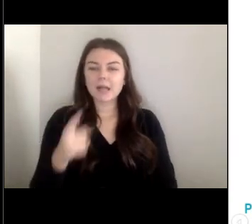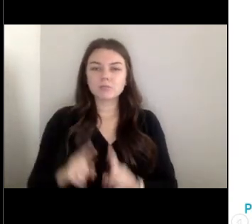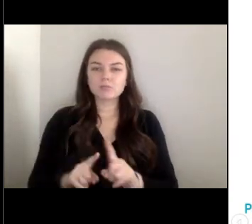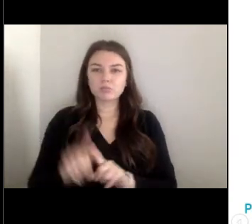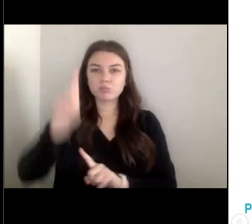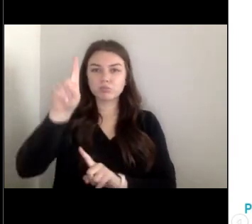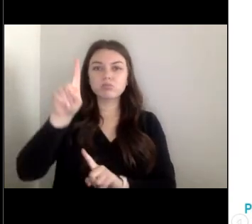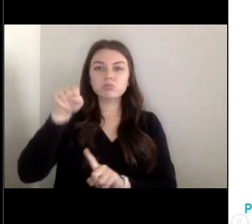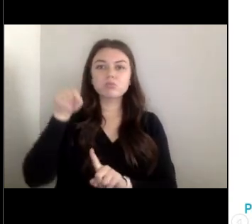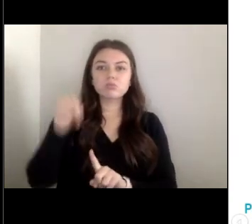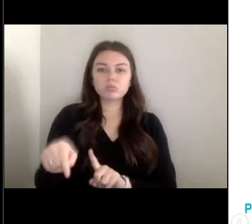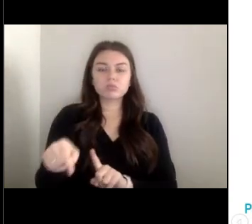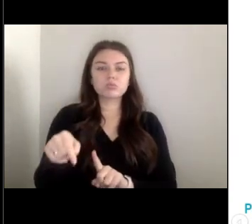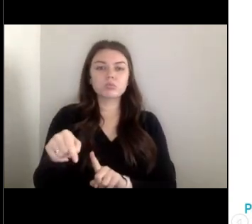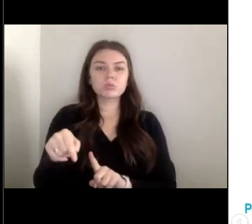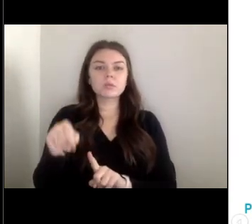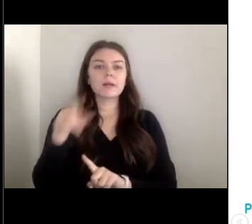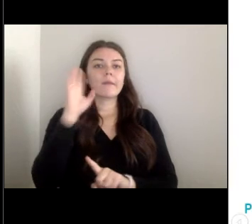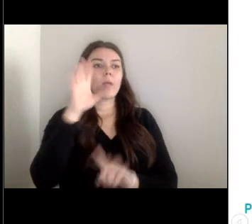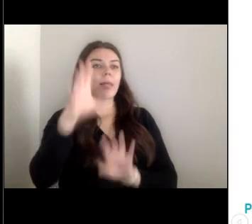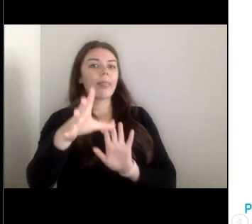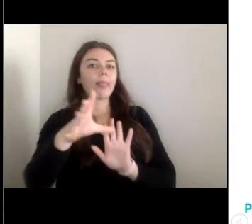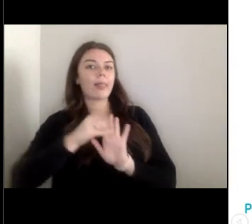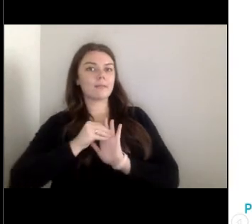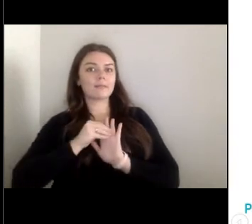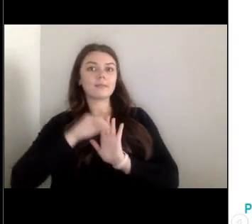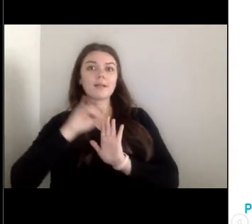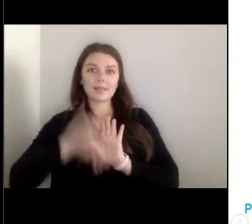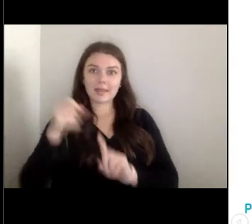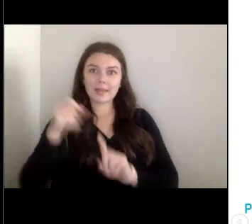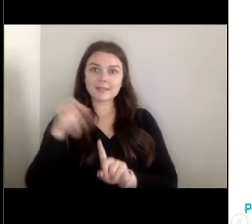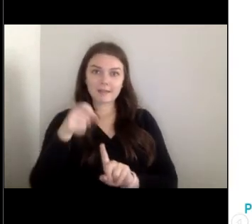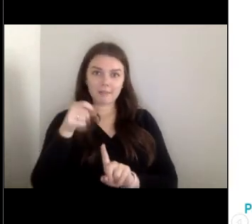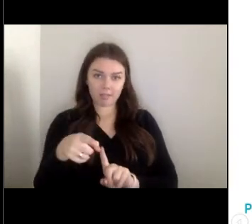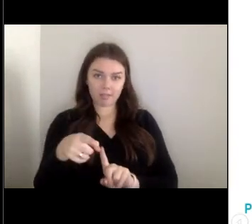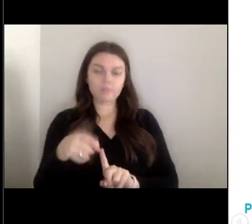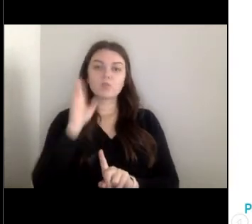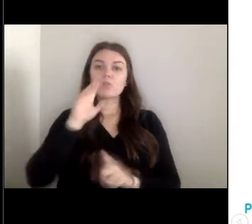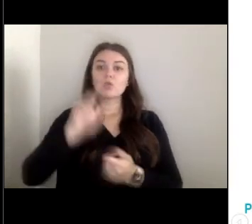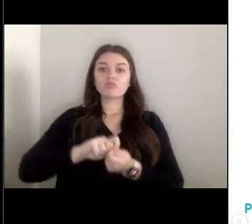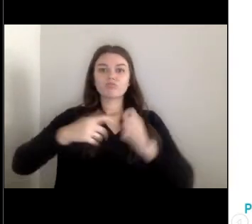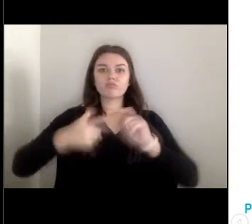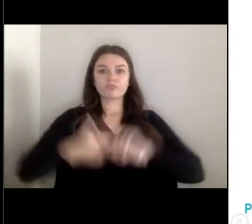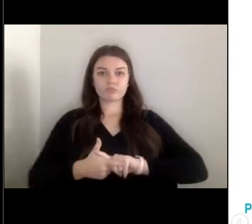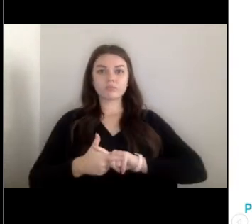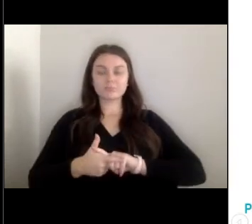that can pick up that signal and decode it after it goes through the water. Now you can put these receivers